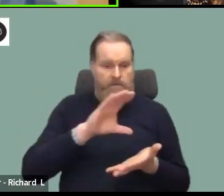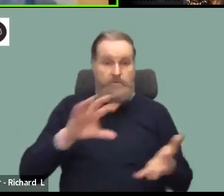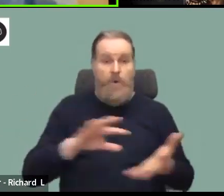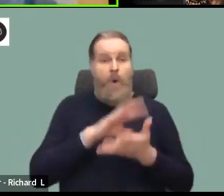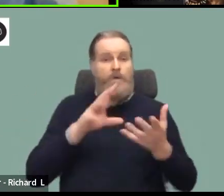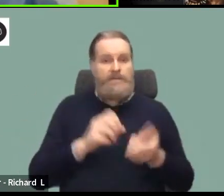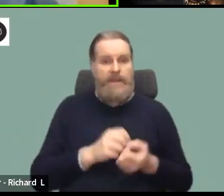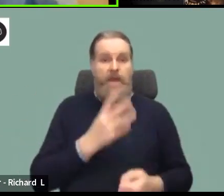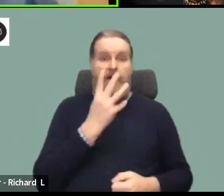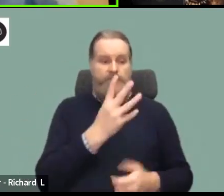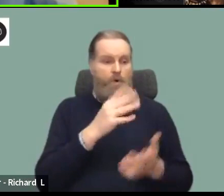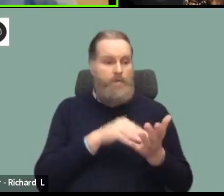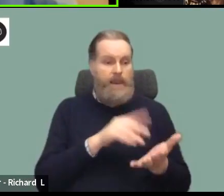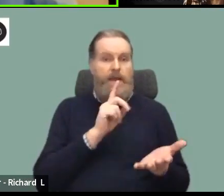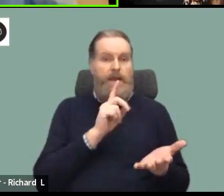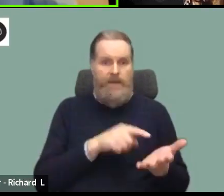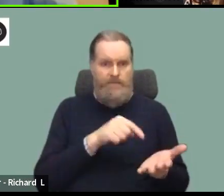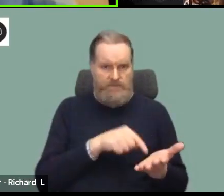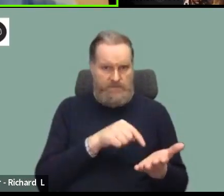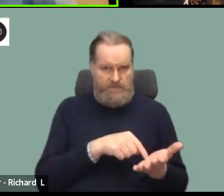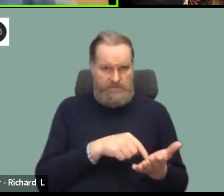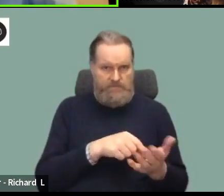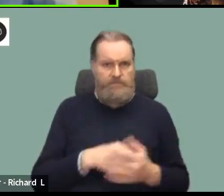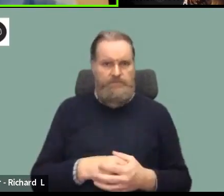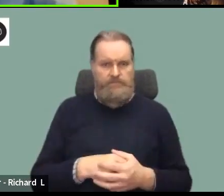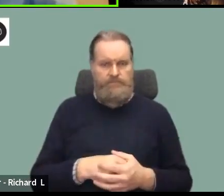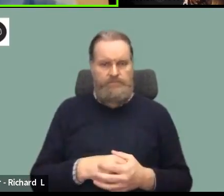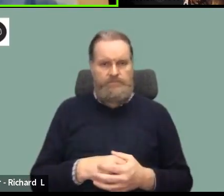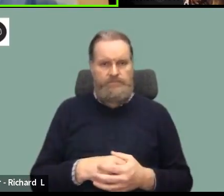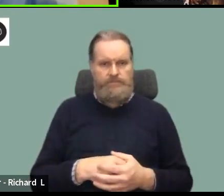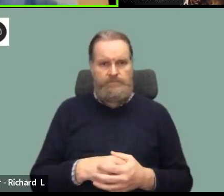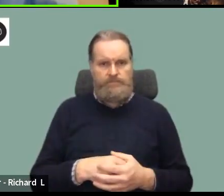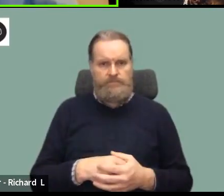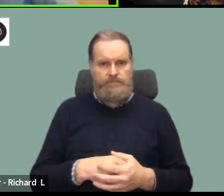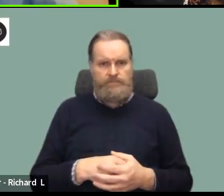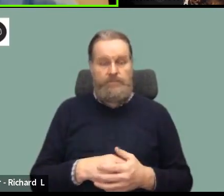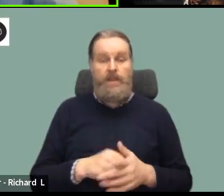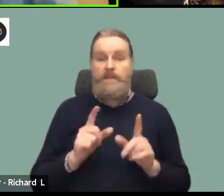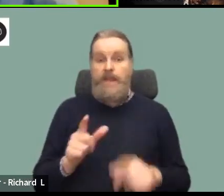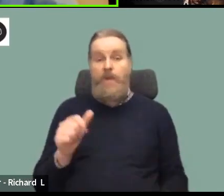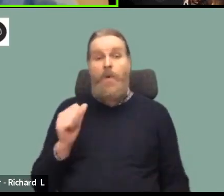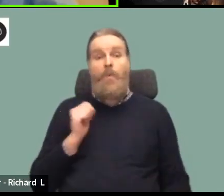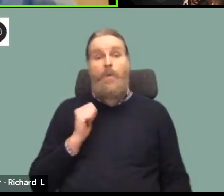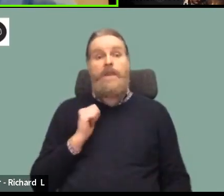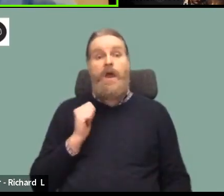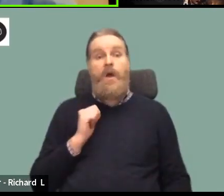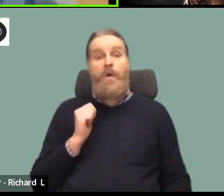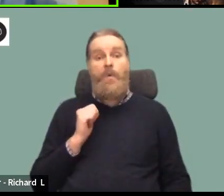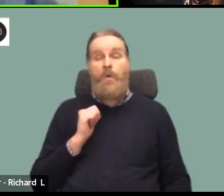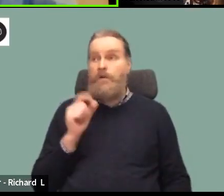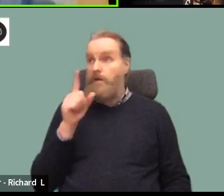from its central account. nt to give us a fight in front of 4 million. Now, I'm stressing this point from because we know that some